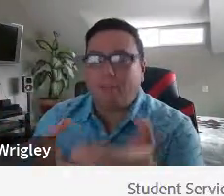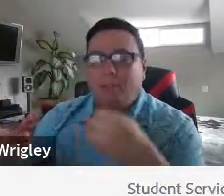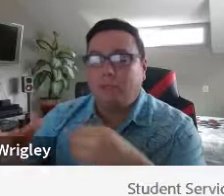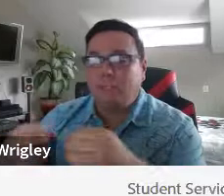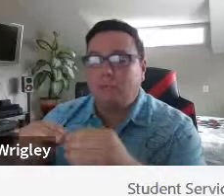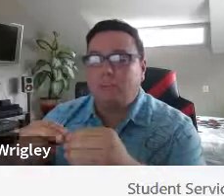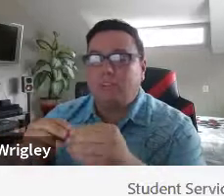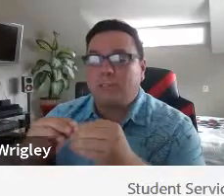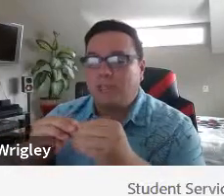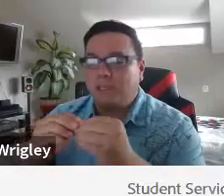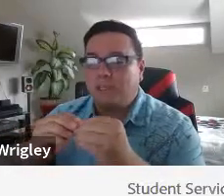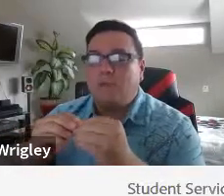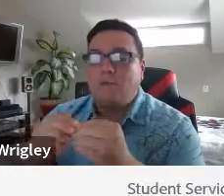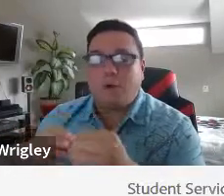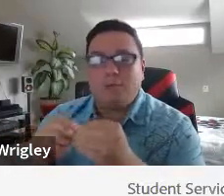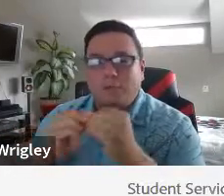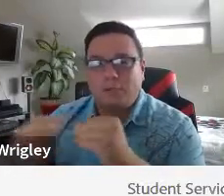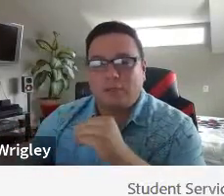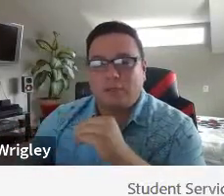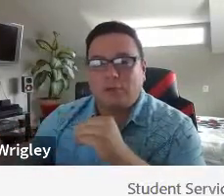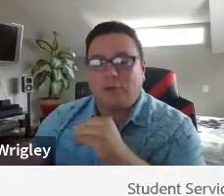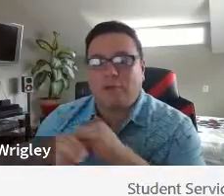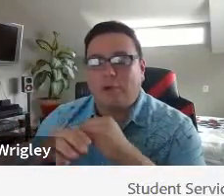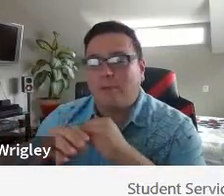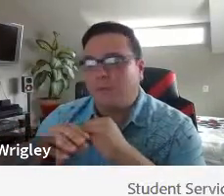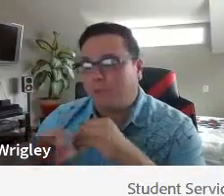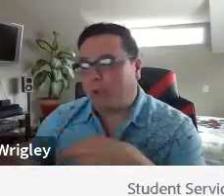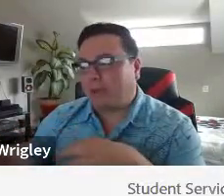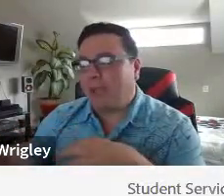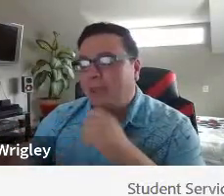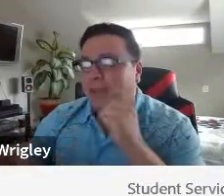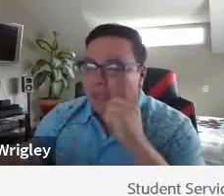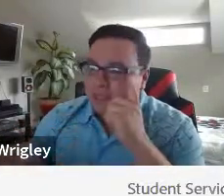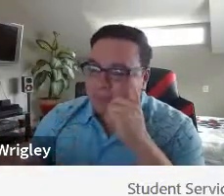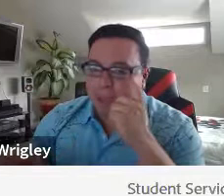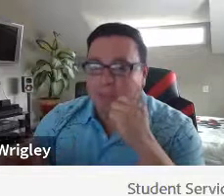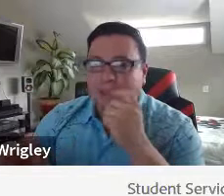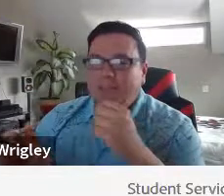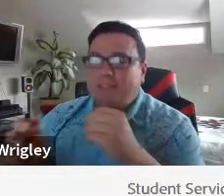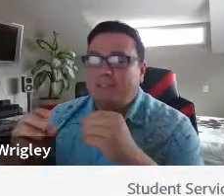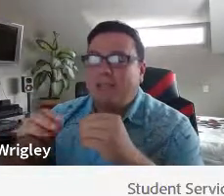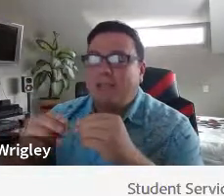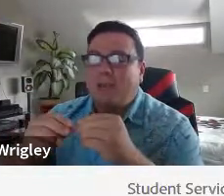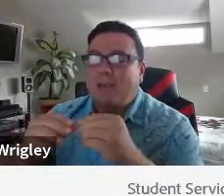ability to send forms for signature, right from, from Acrobat. The problem is, is that